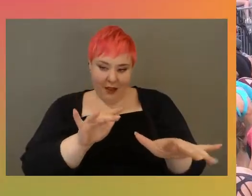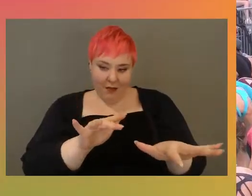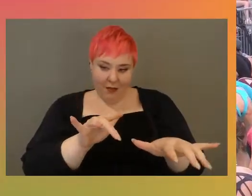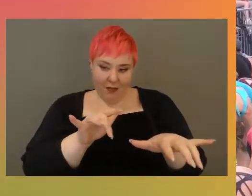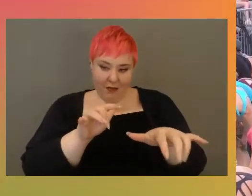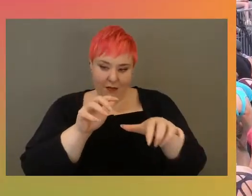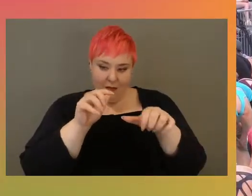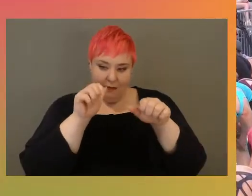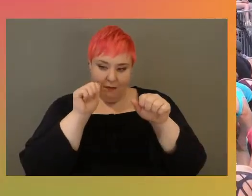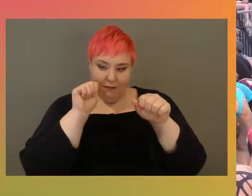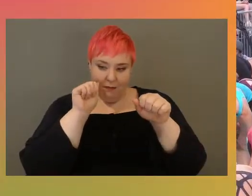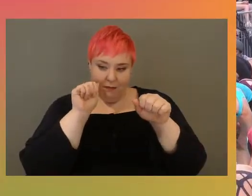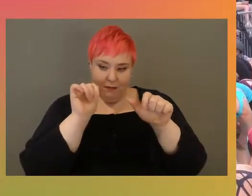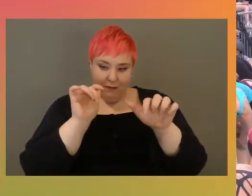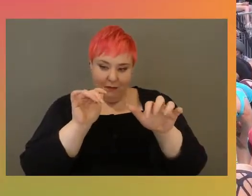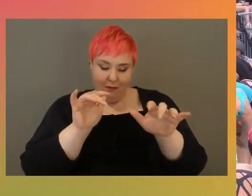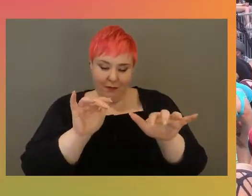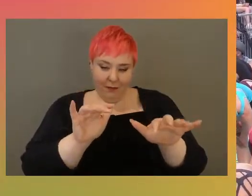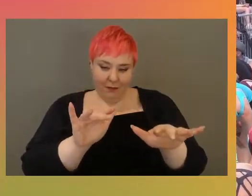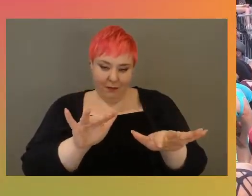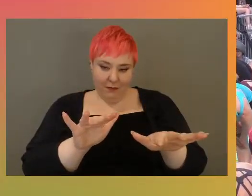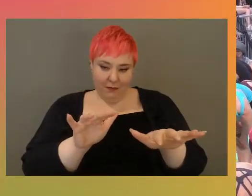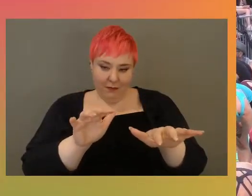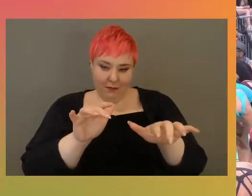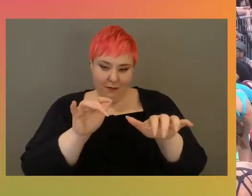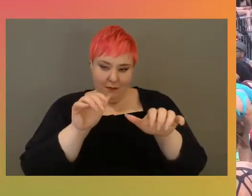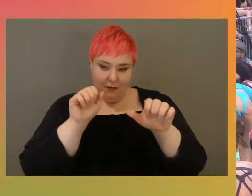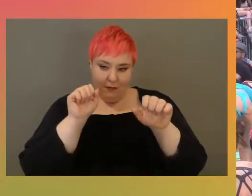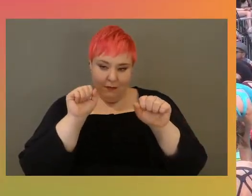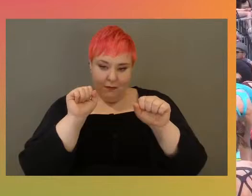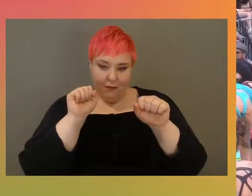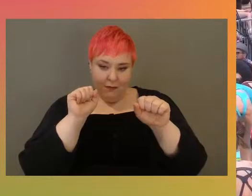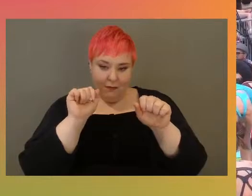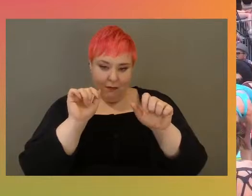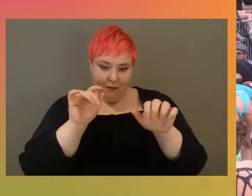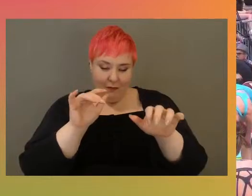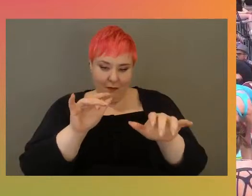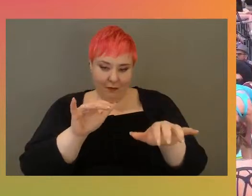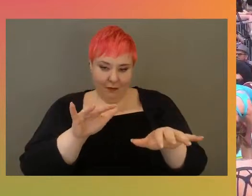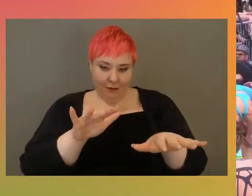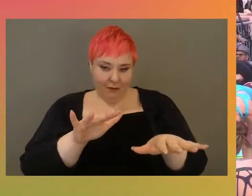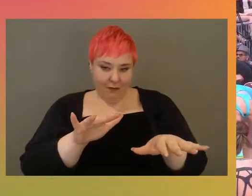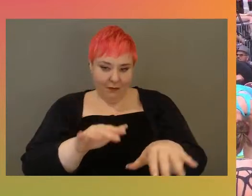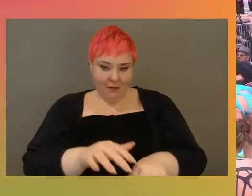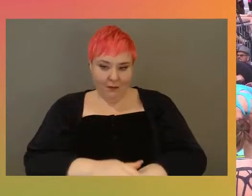HOLLOW THE NAVEL AND BRING YOUR